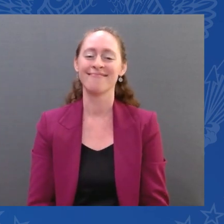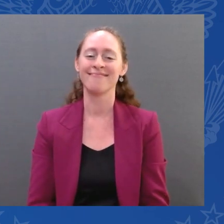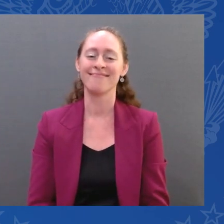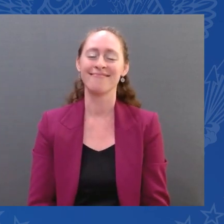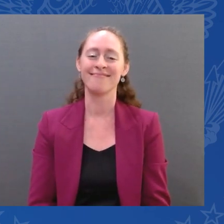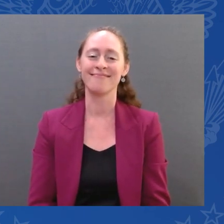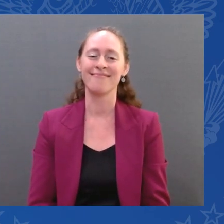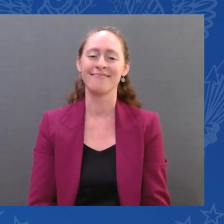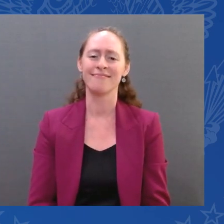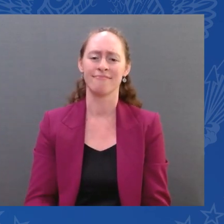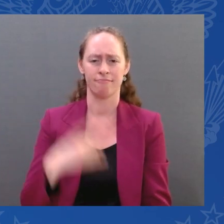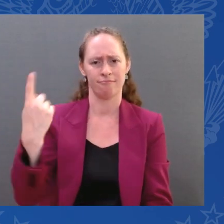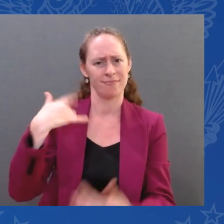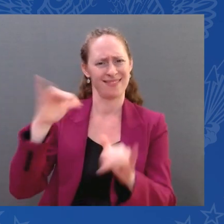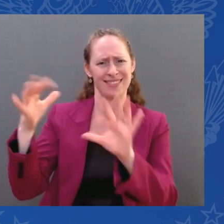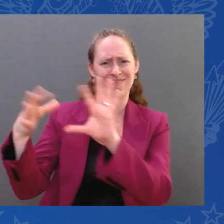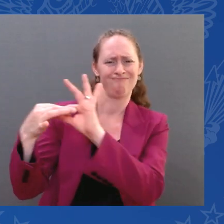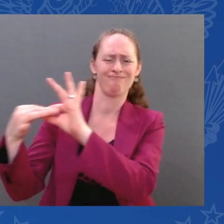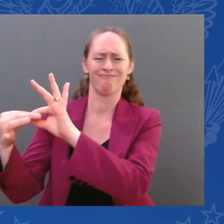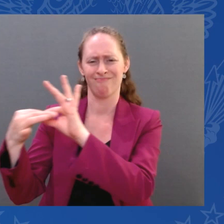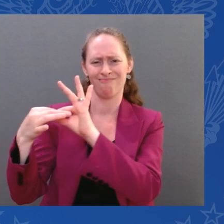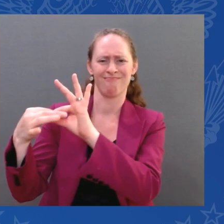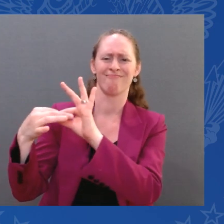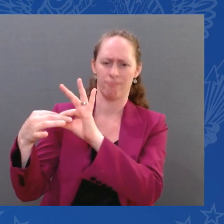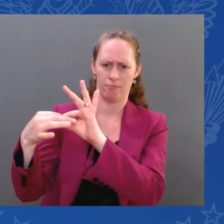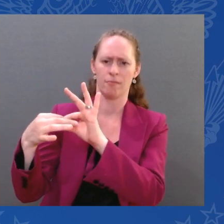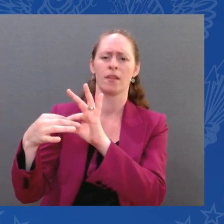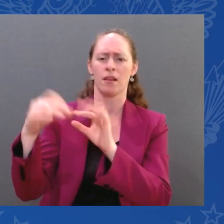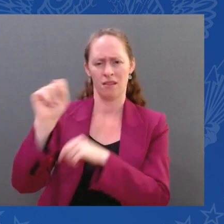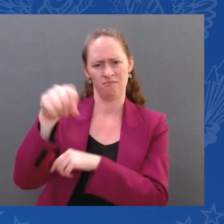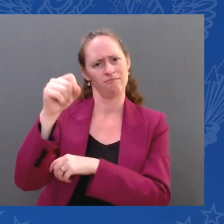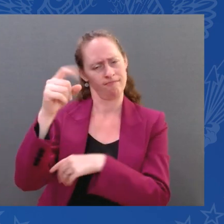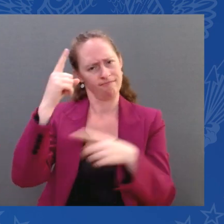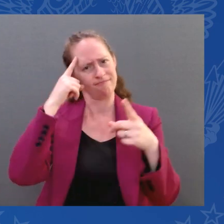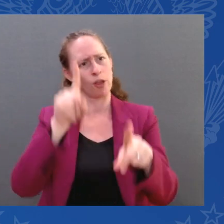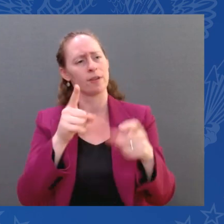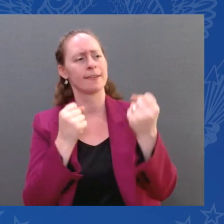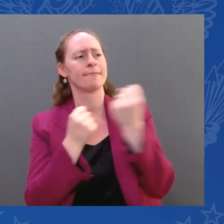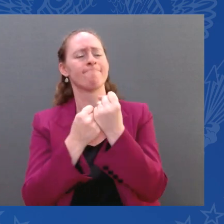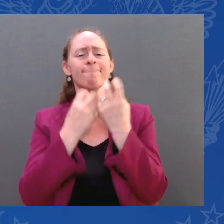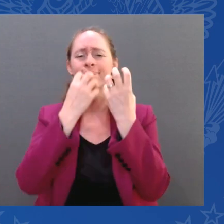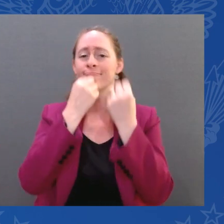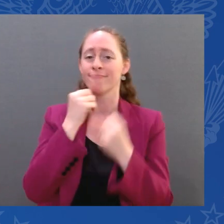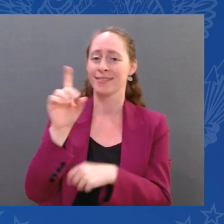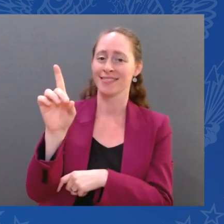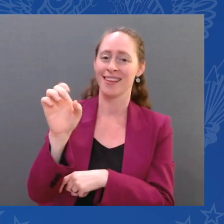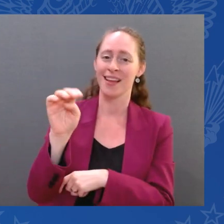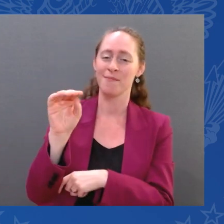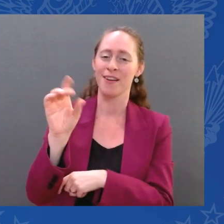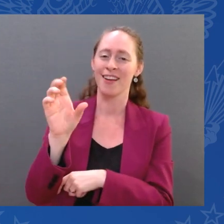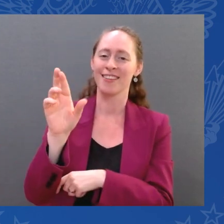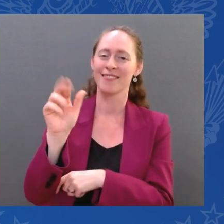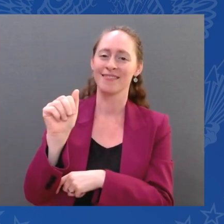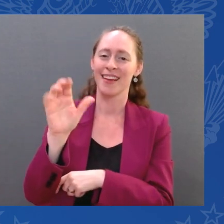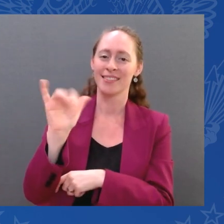Father Alex and I've had the honor to visit his all holiness Ecumenical Patriarch Bartholomew,